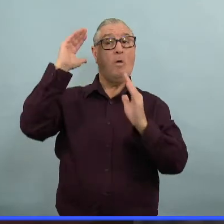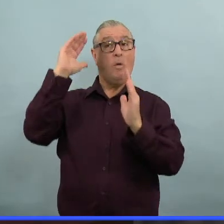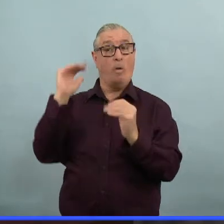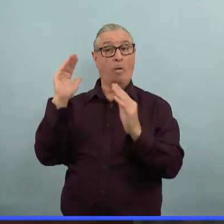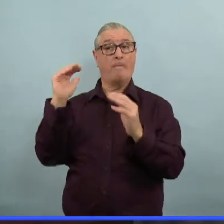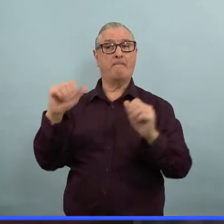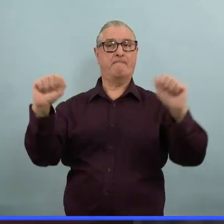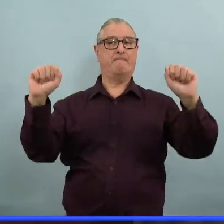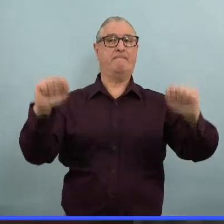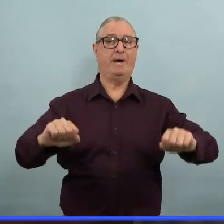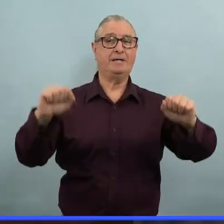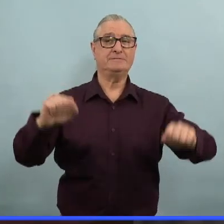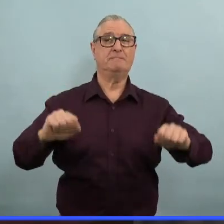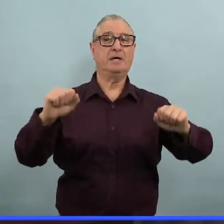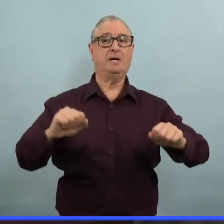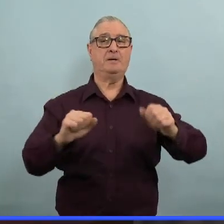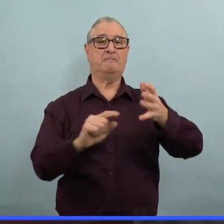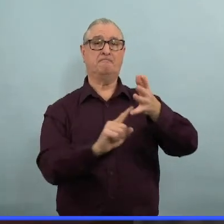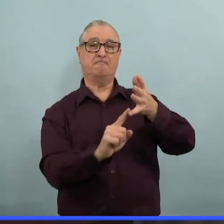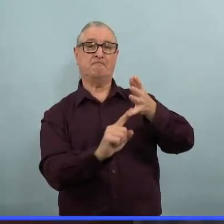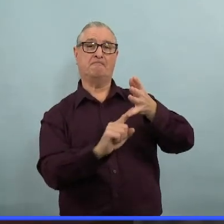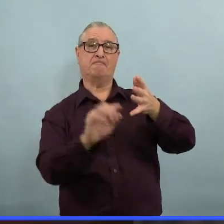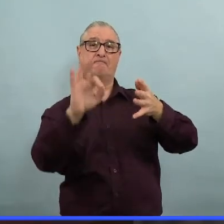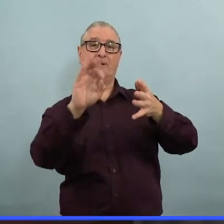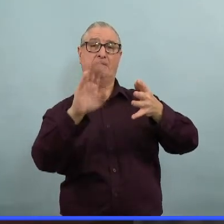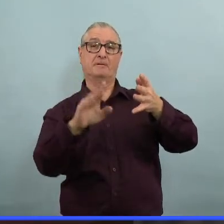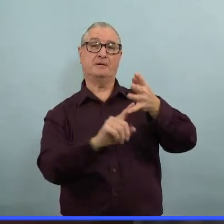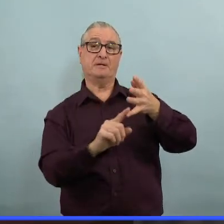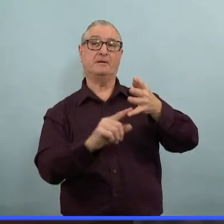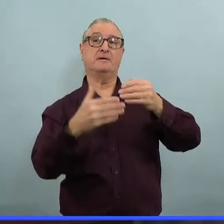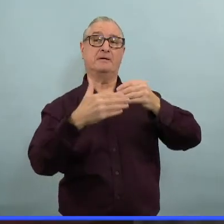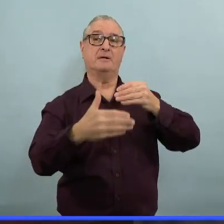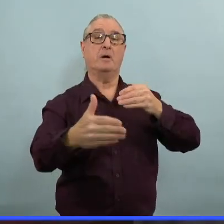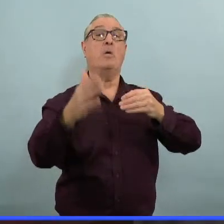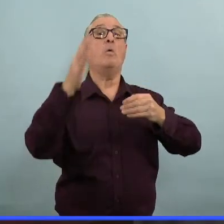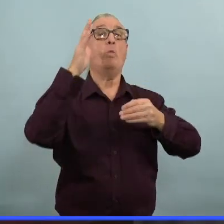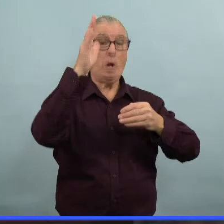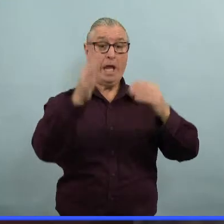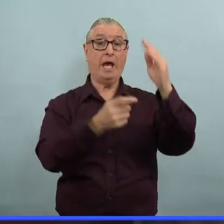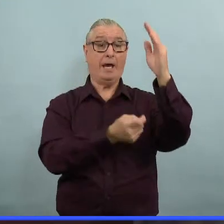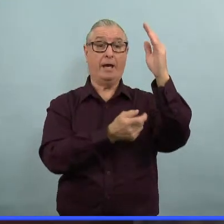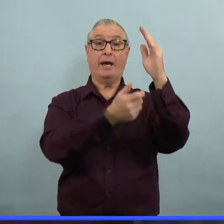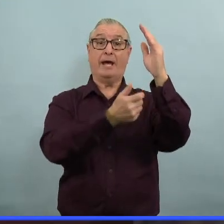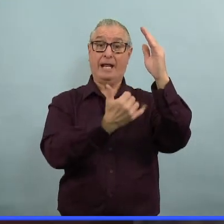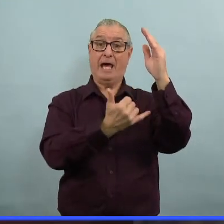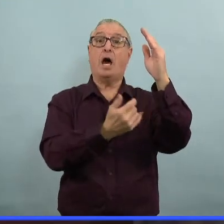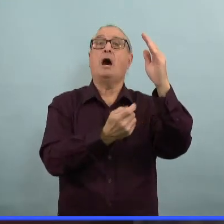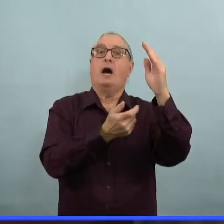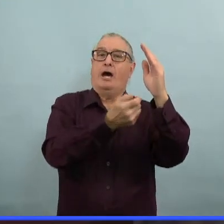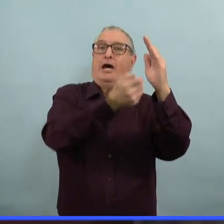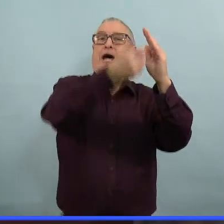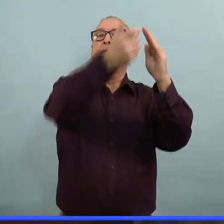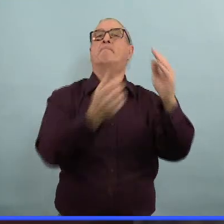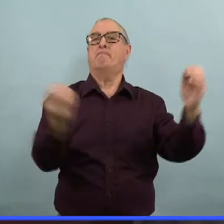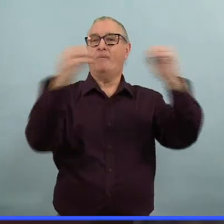and months ahead situation permitting and based uh off of what the data is telling us at the time